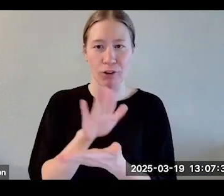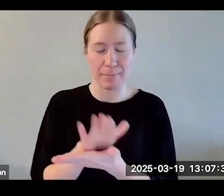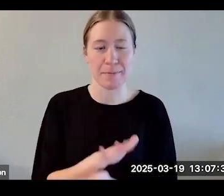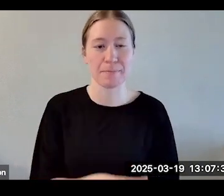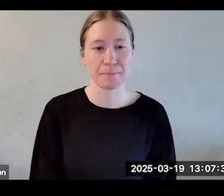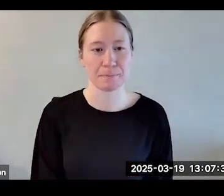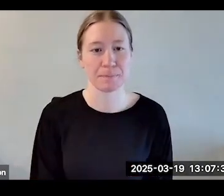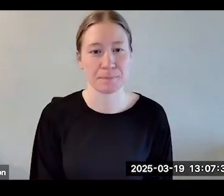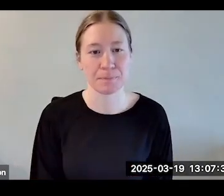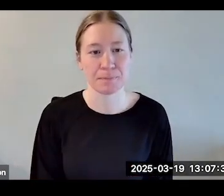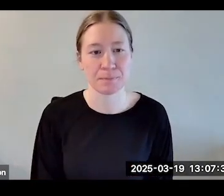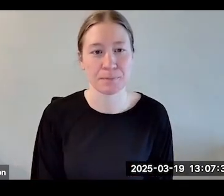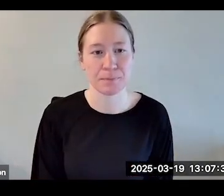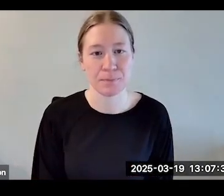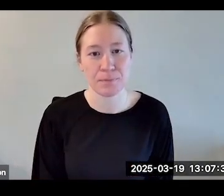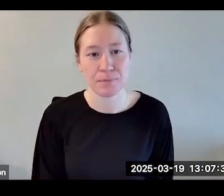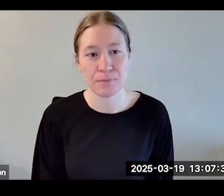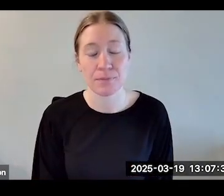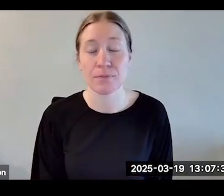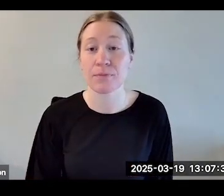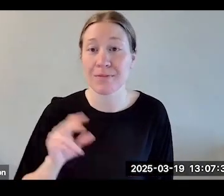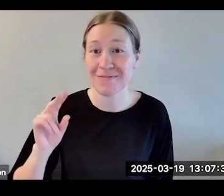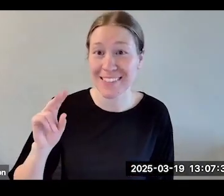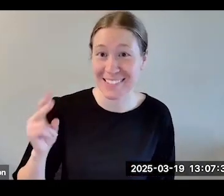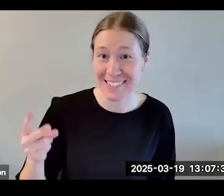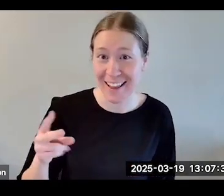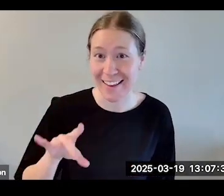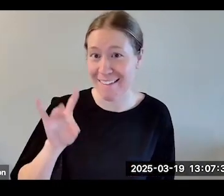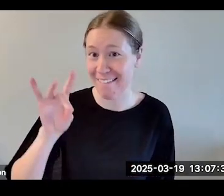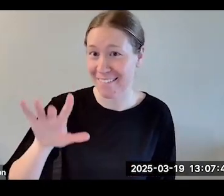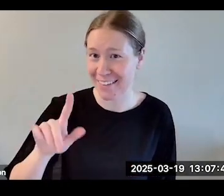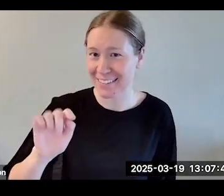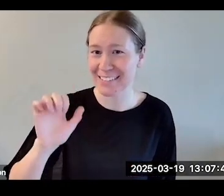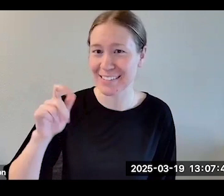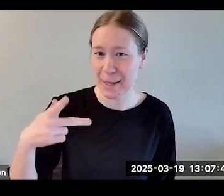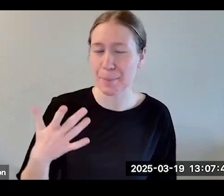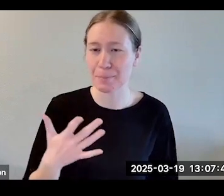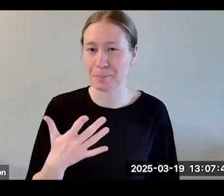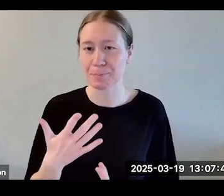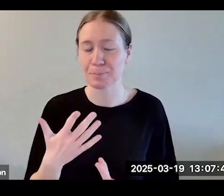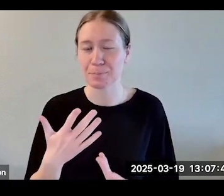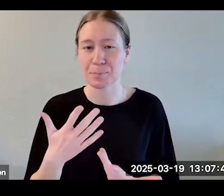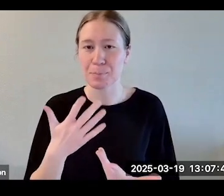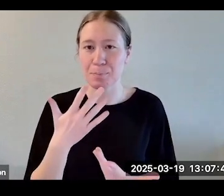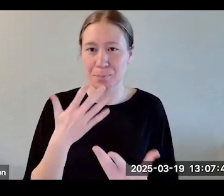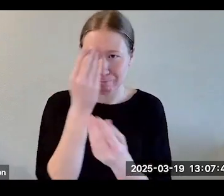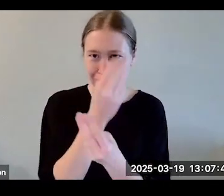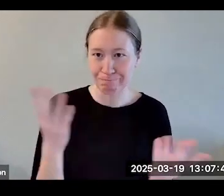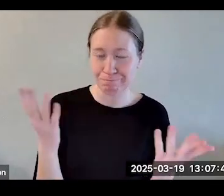The second of our general digital accessibility tips that we like to talk about is color contrast.